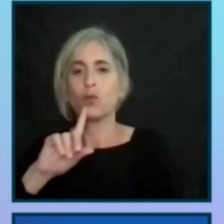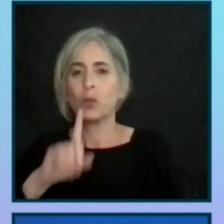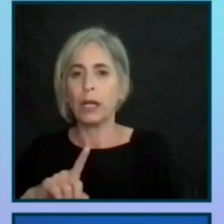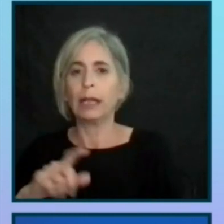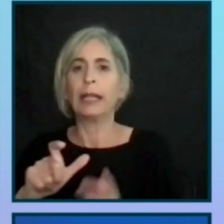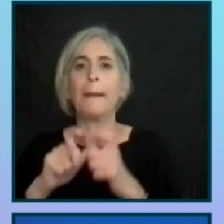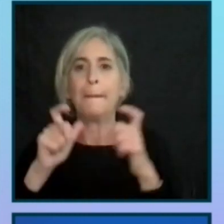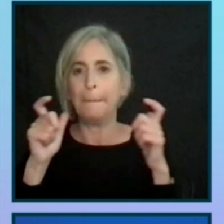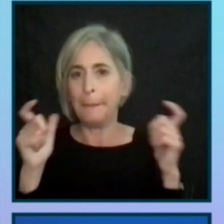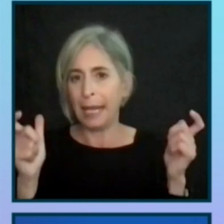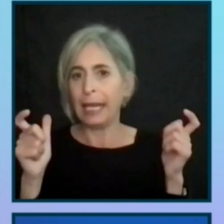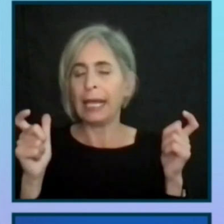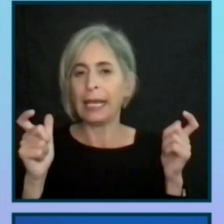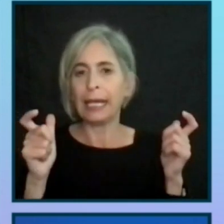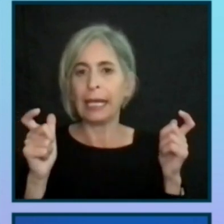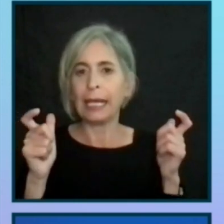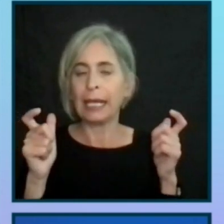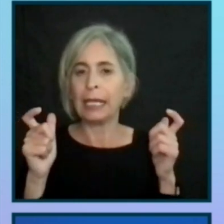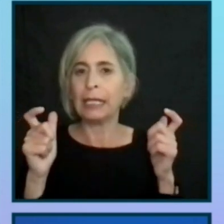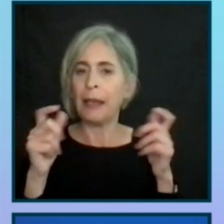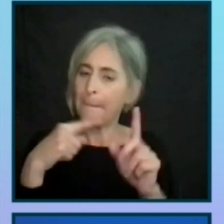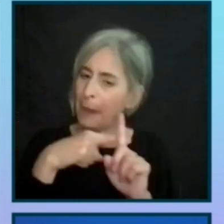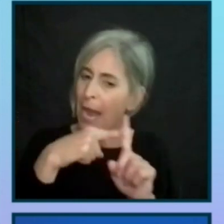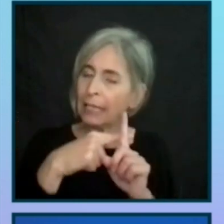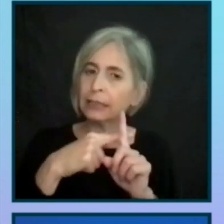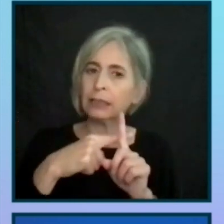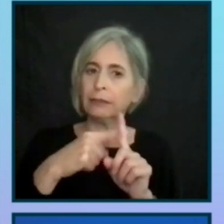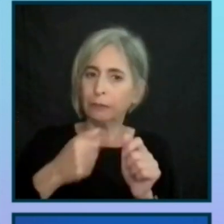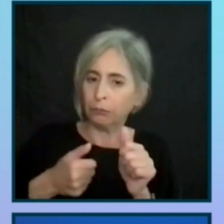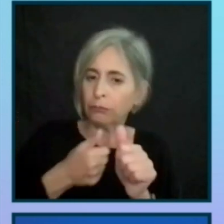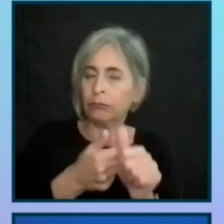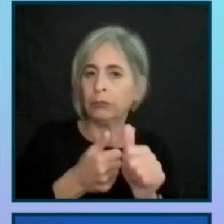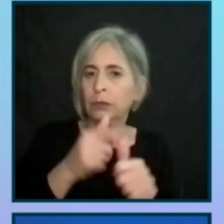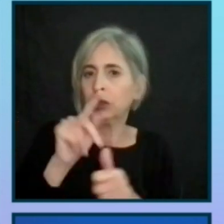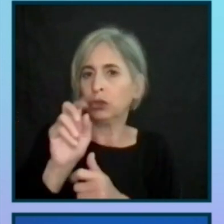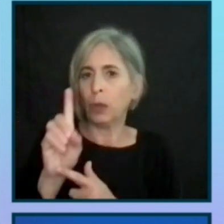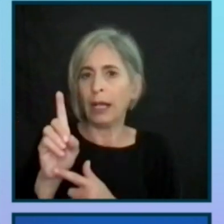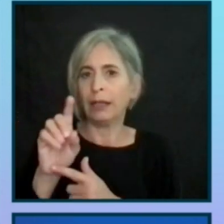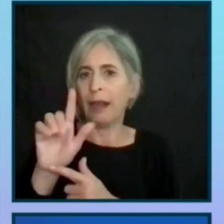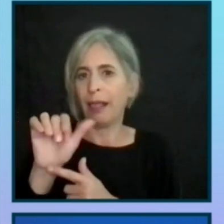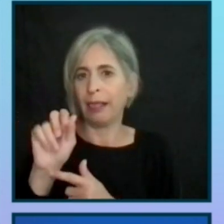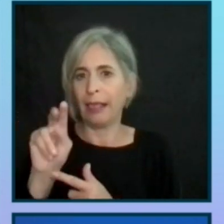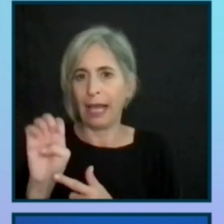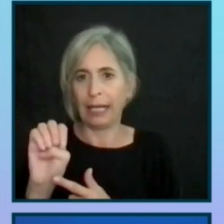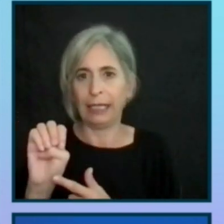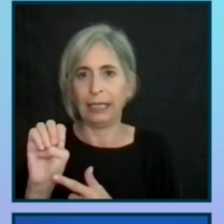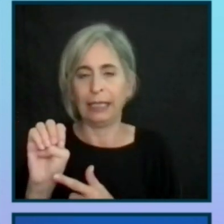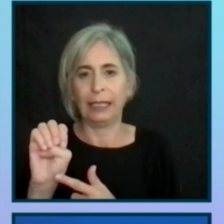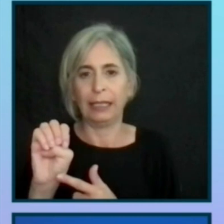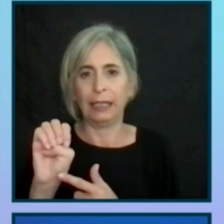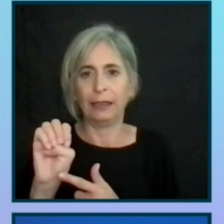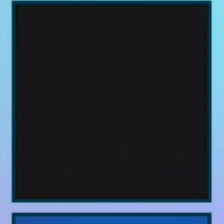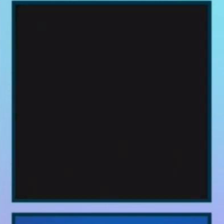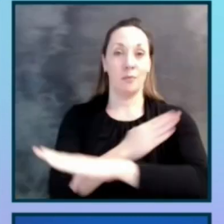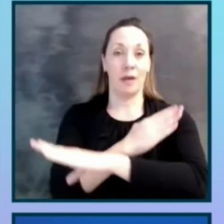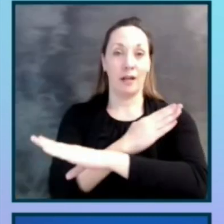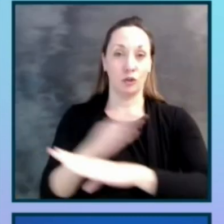and positive trend line at the top end of the spectrum at the very top website.